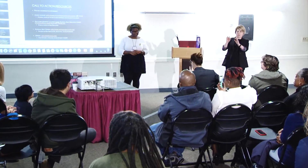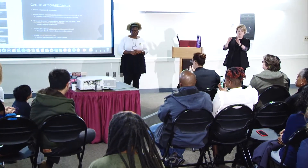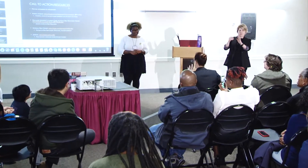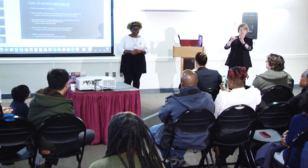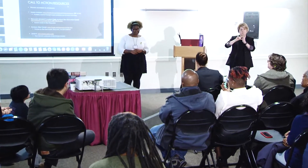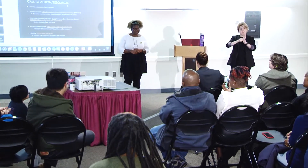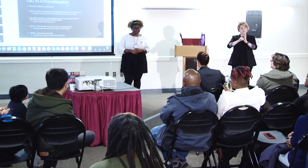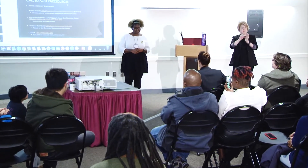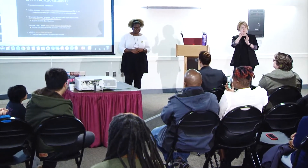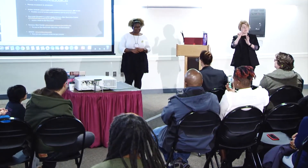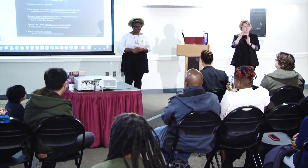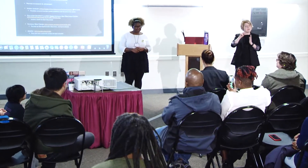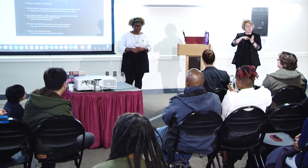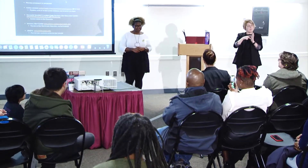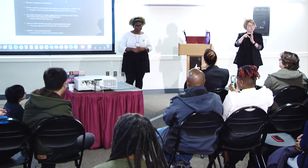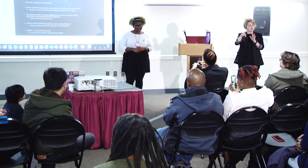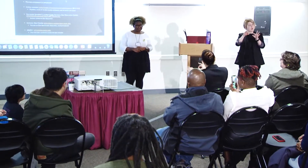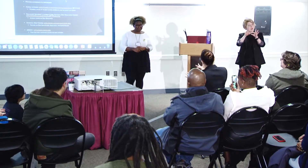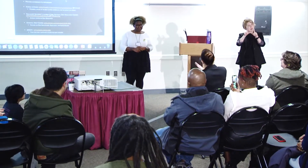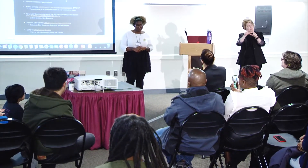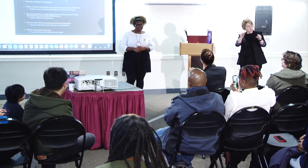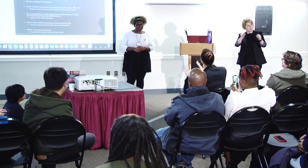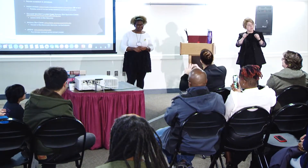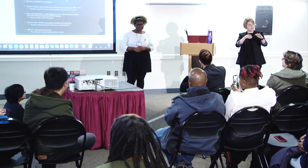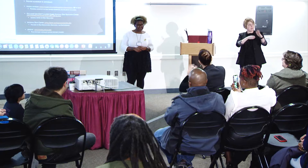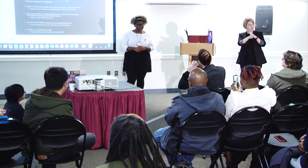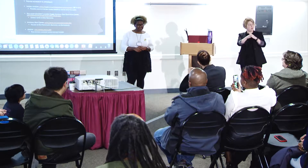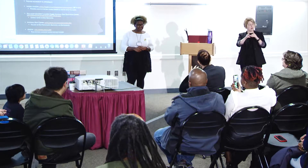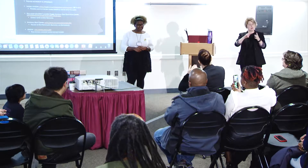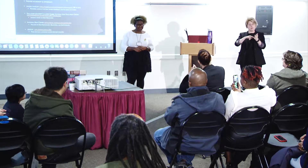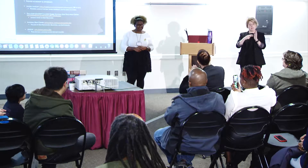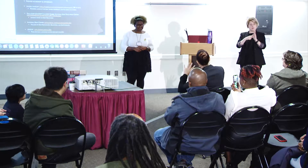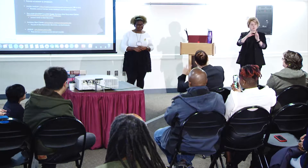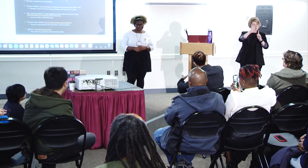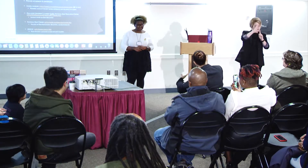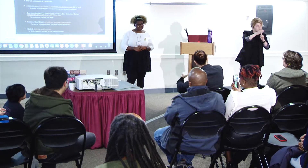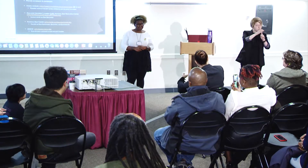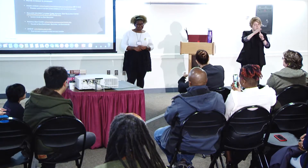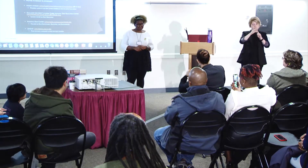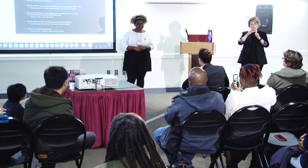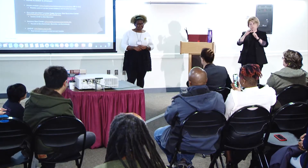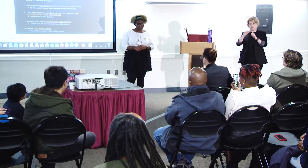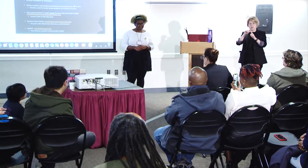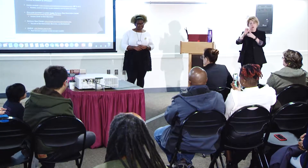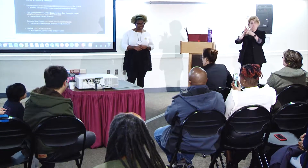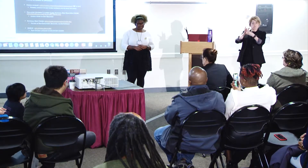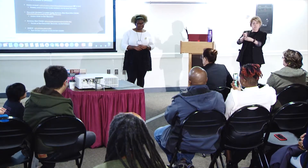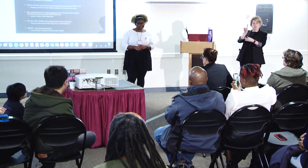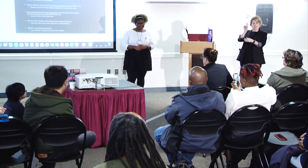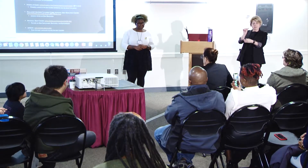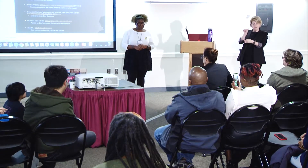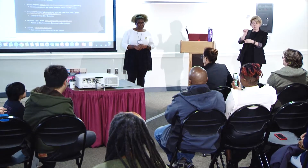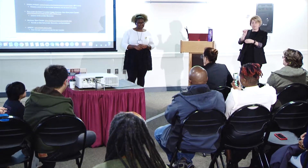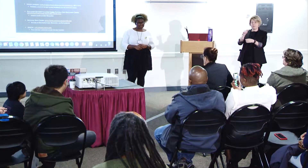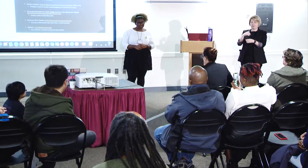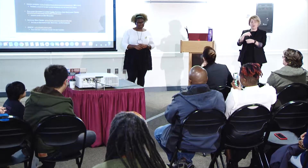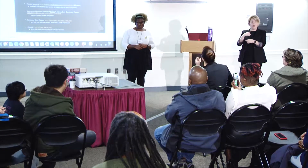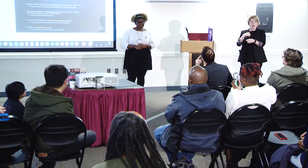are a linguistic minority. And it's about a culture and a community, not something that has anything to do with disability. But I also know of some other people